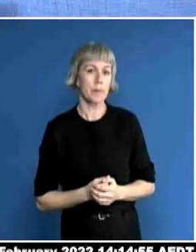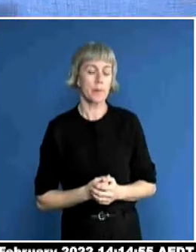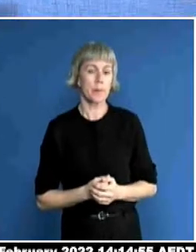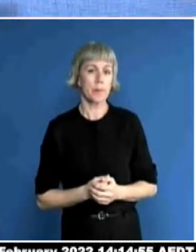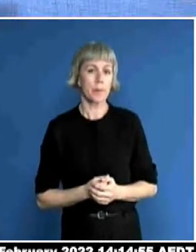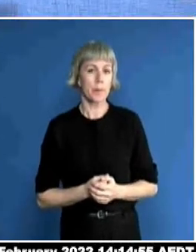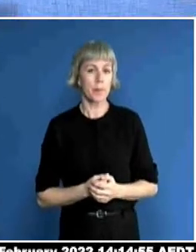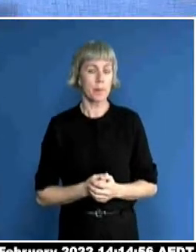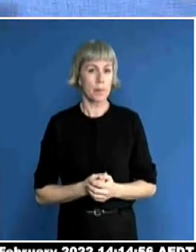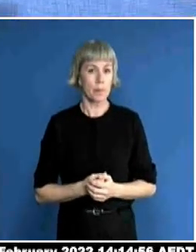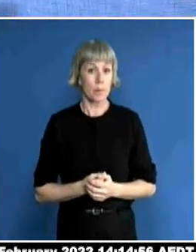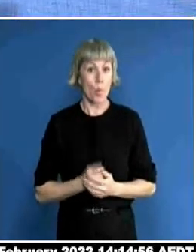to be part of the work you would have to do?